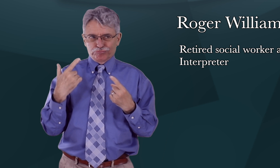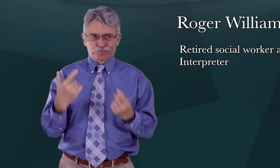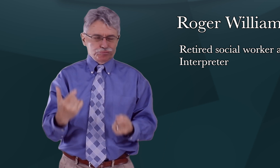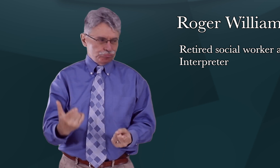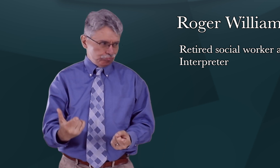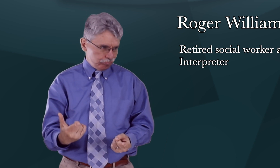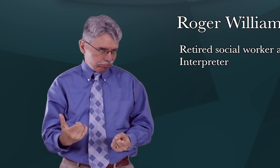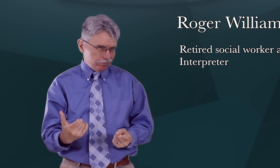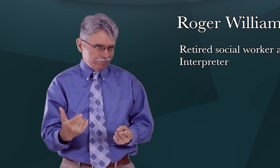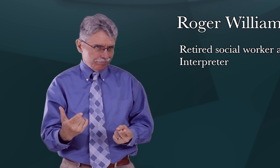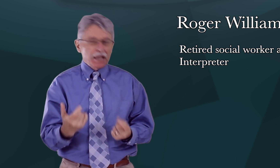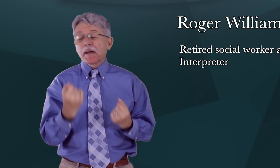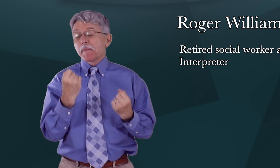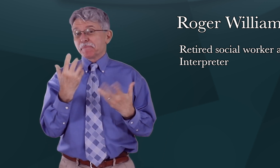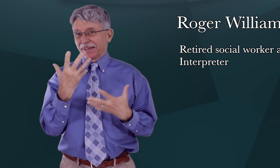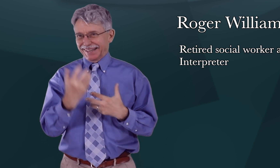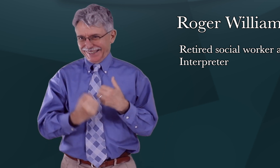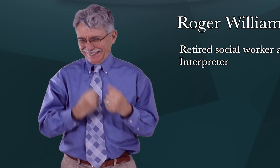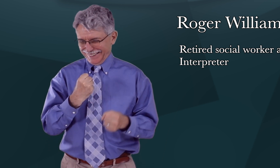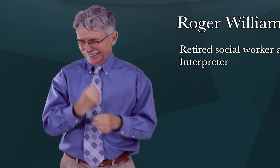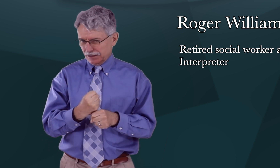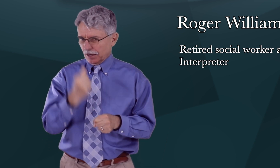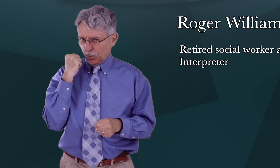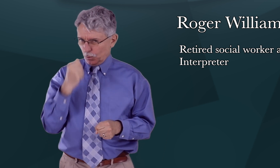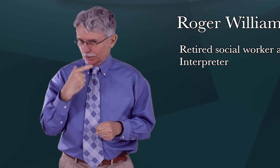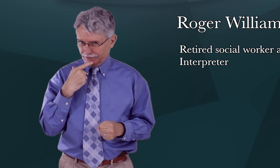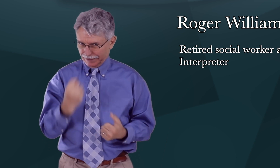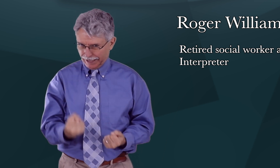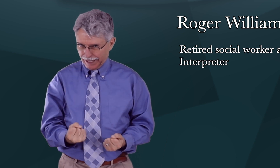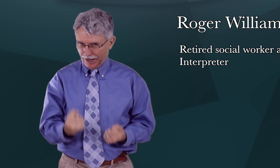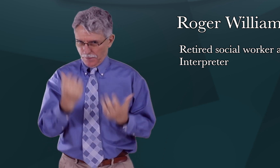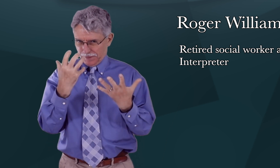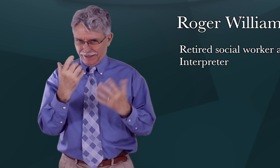I'm also a certified interpreter for -- let's just say -- many years.